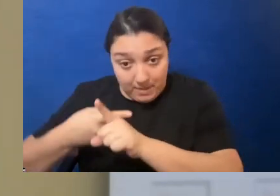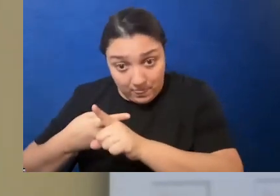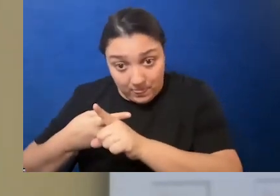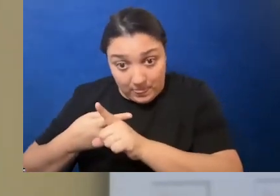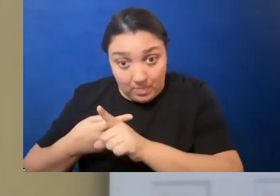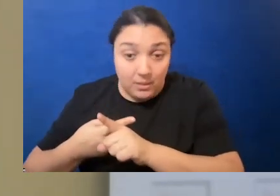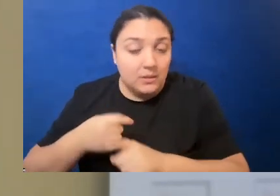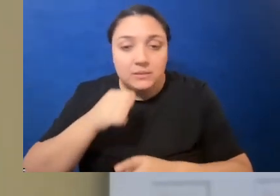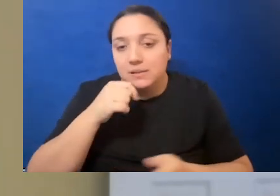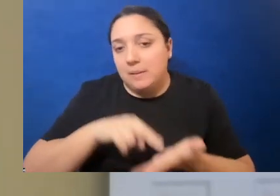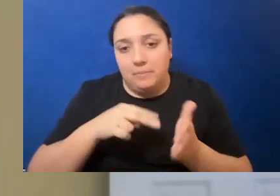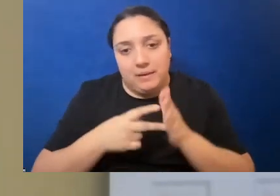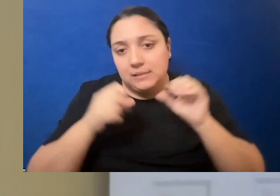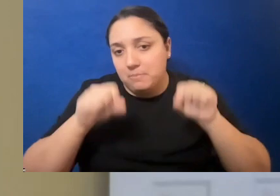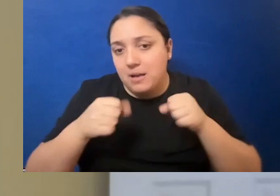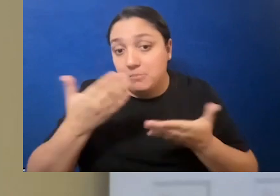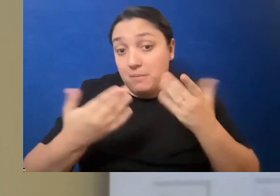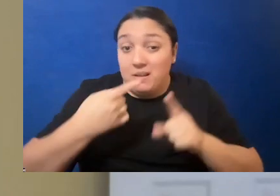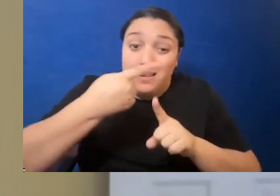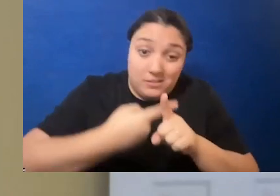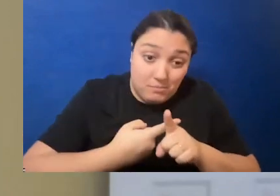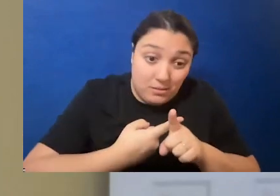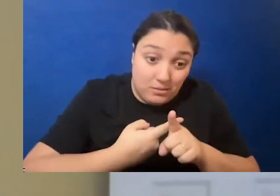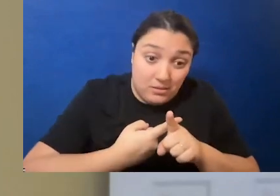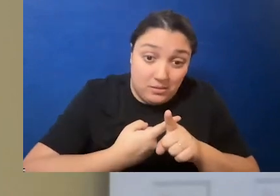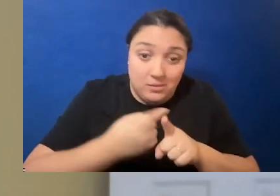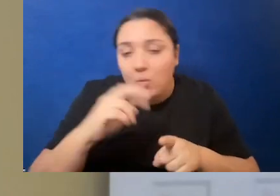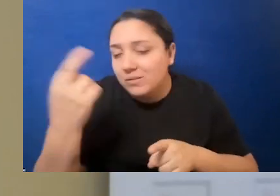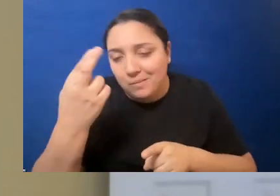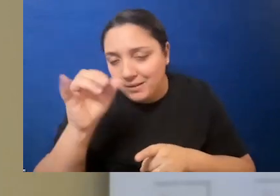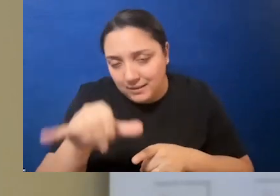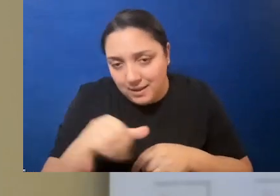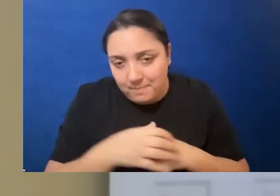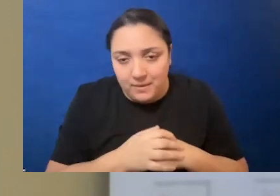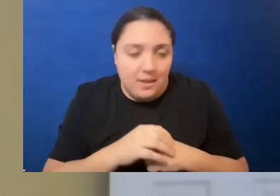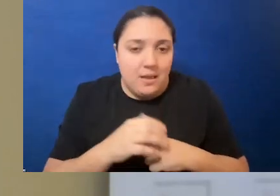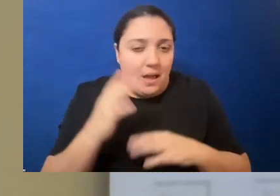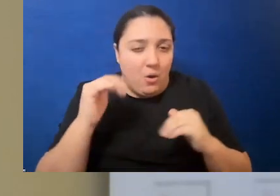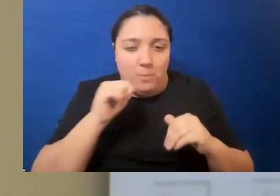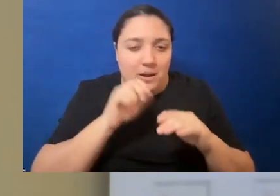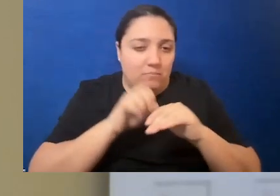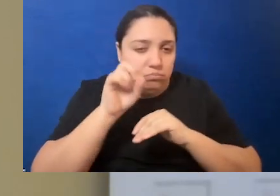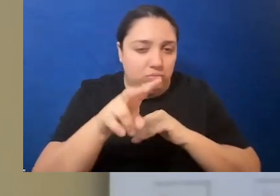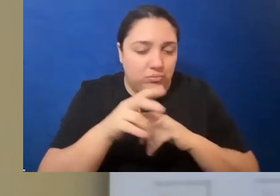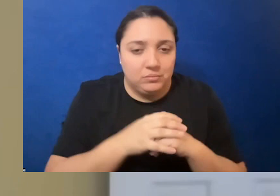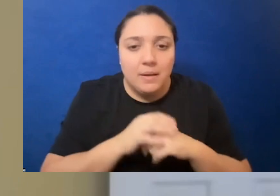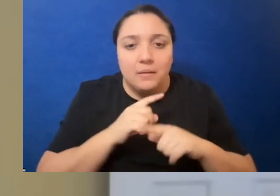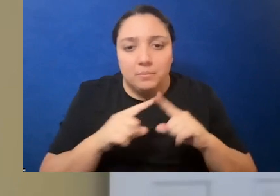ONE MONTH DOESN'T MEAN THERE ISN'T THE POSSIBILITY NEXT MONTH.